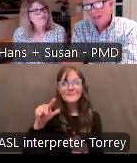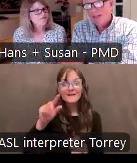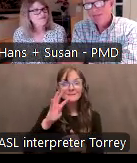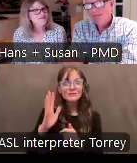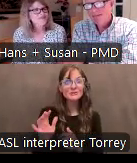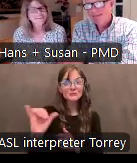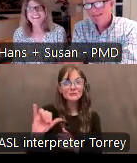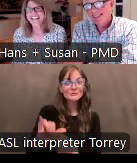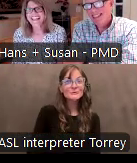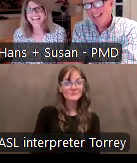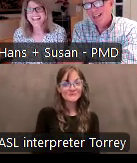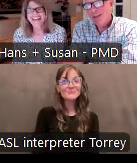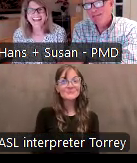Kevin, you want to take it home?